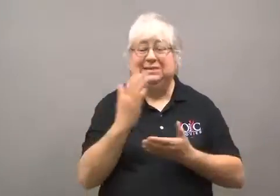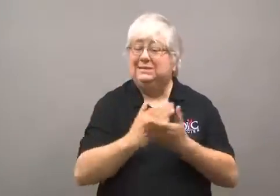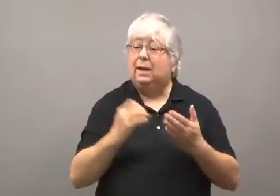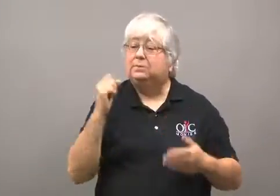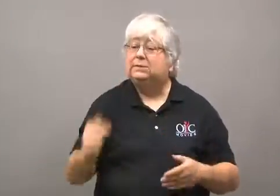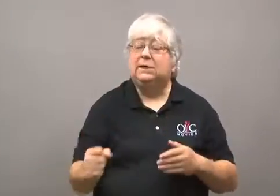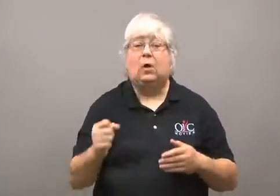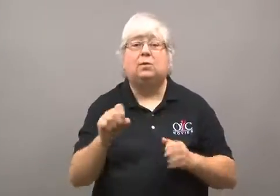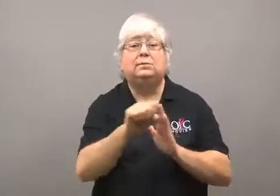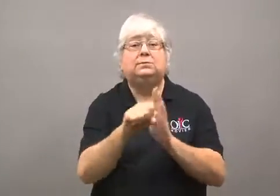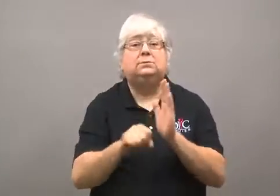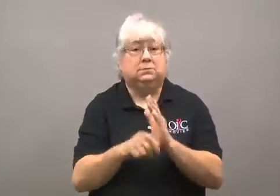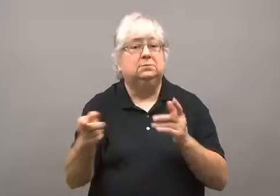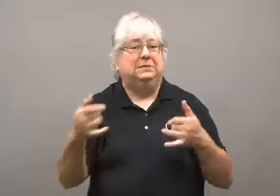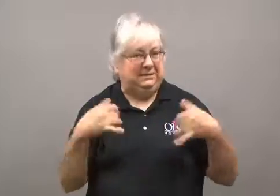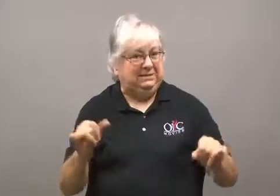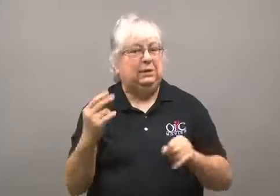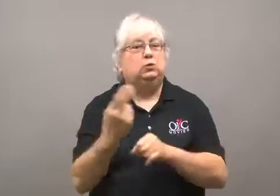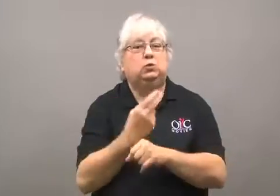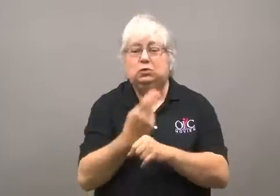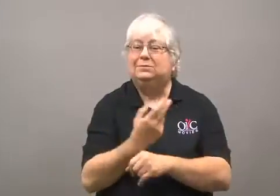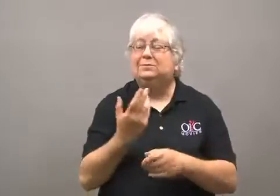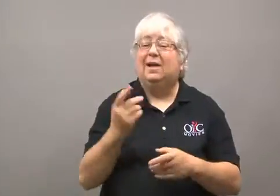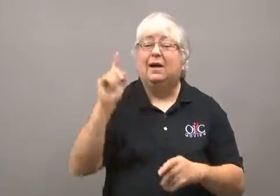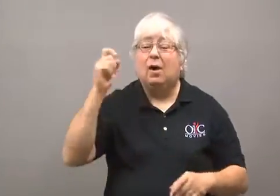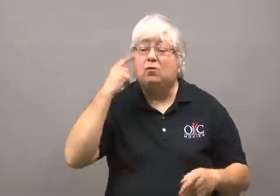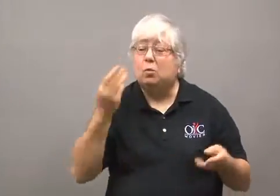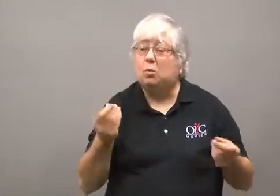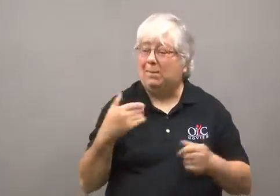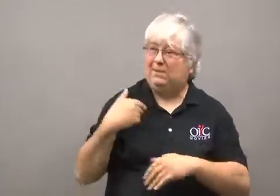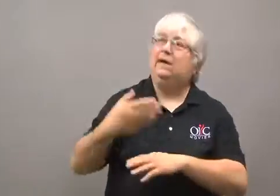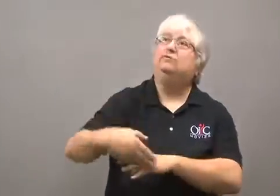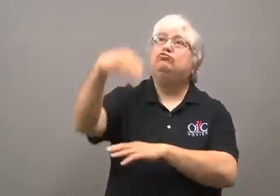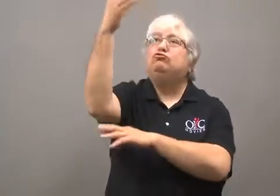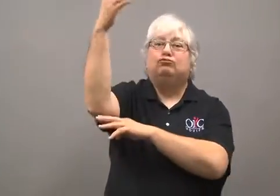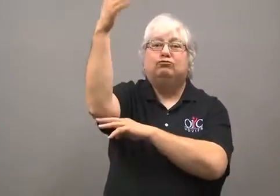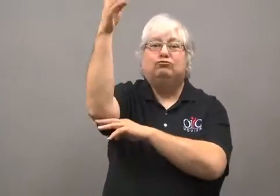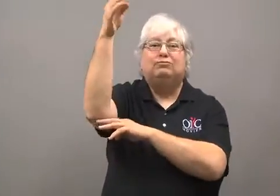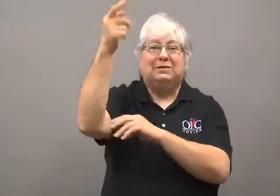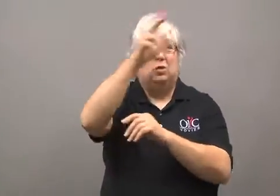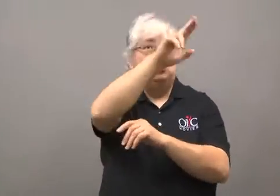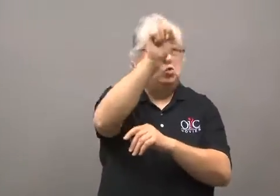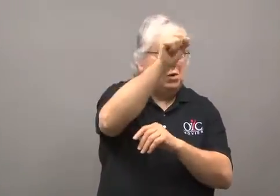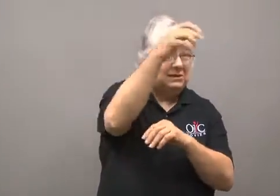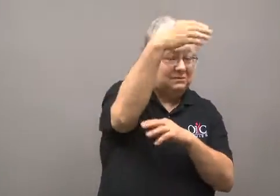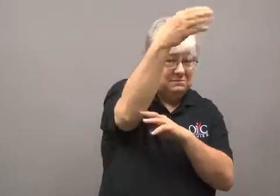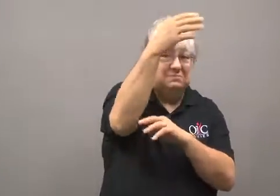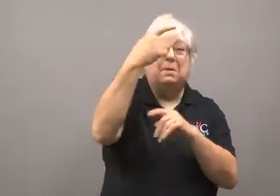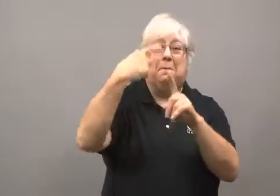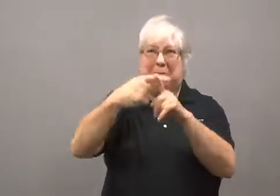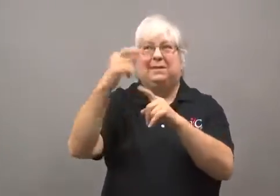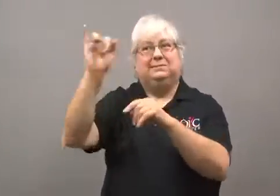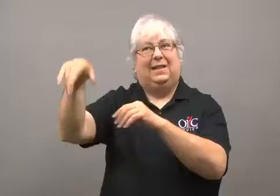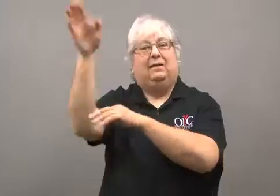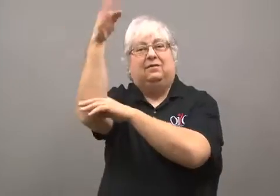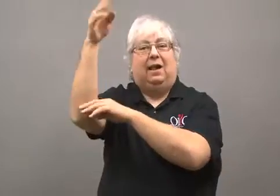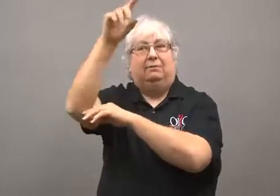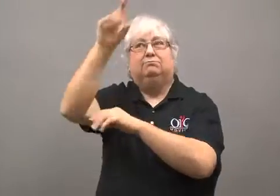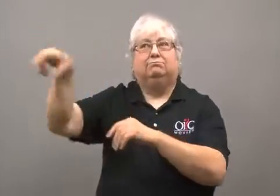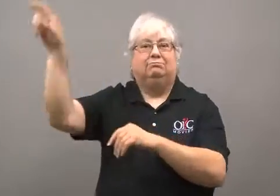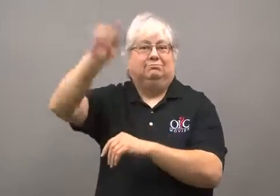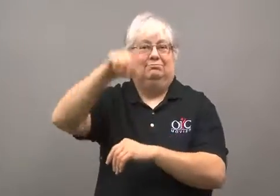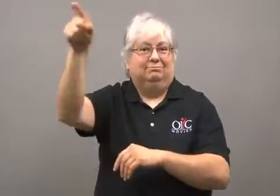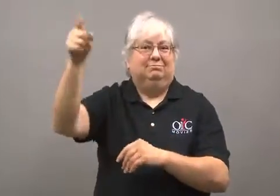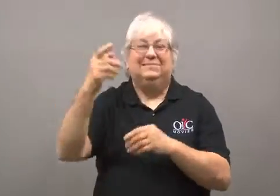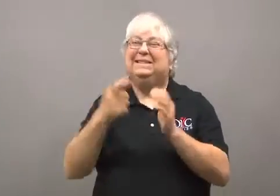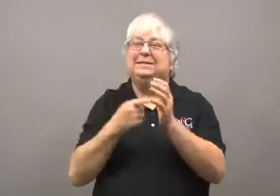Some Southern states still fly that flag alongside the US flag on government property.